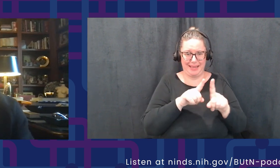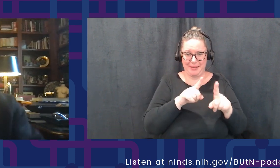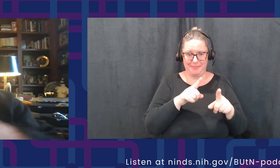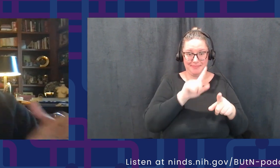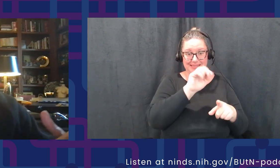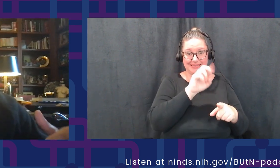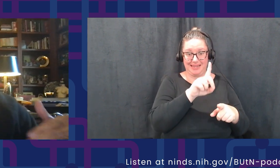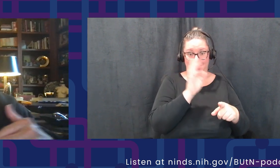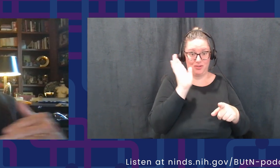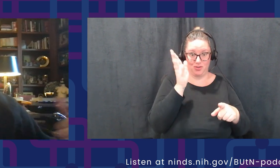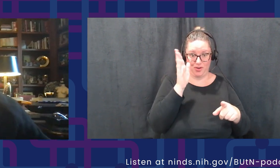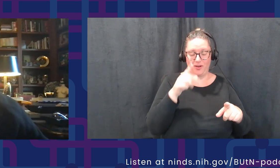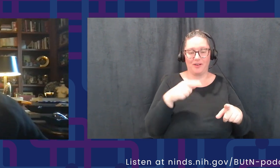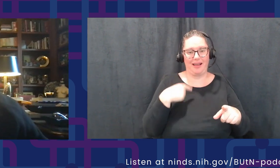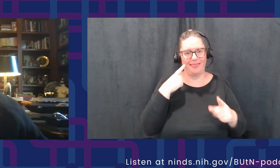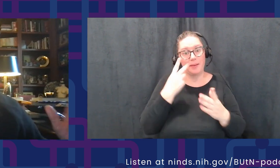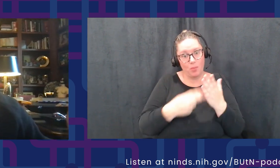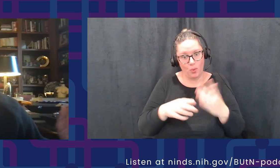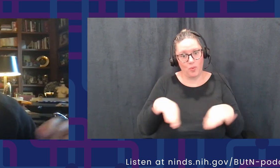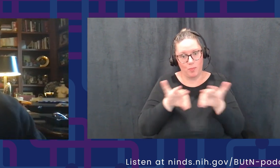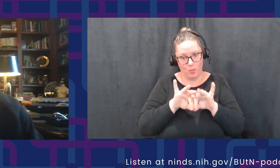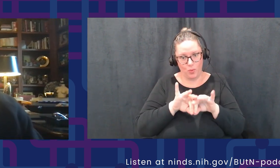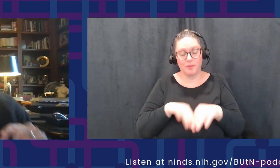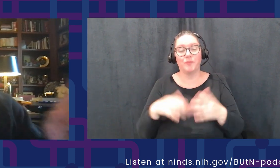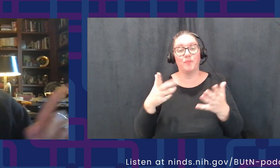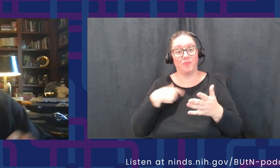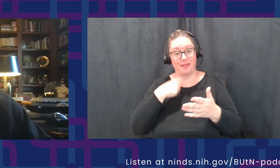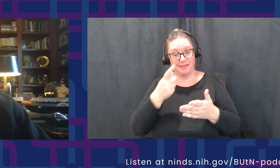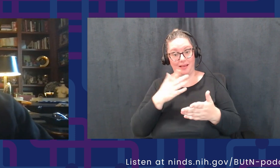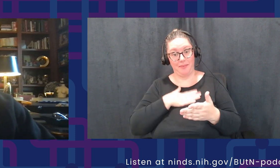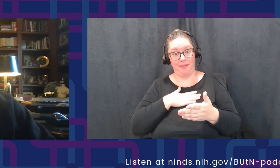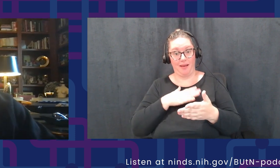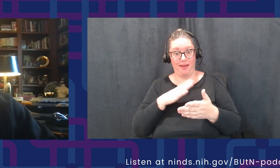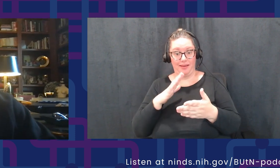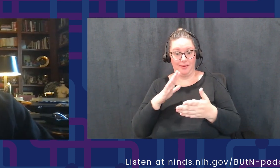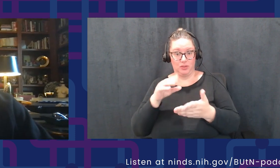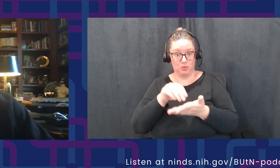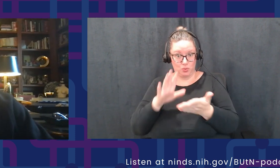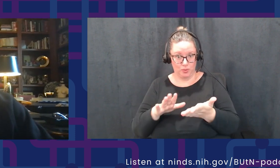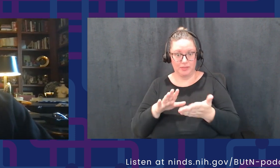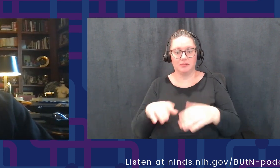And I have gone through the room and I continue to do so. I think it's important. But what I tell my students, my disciples, my postdocs.